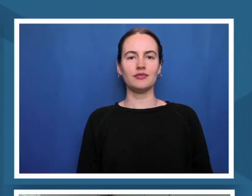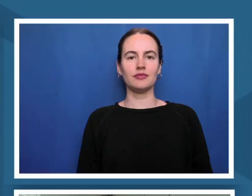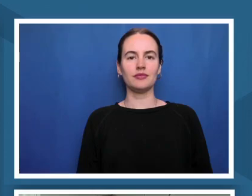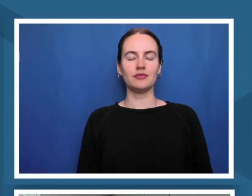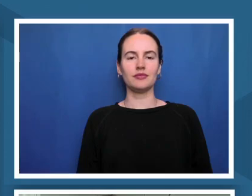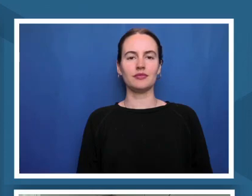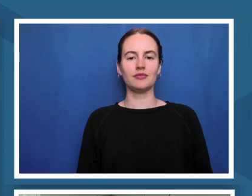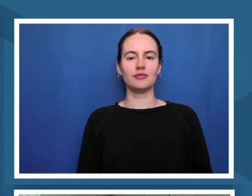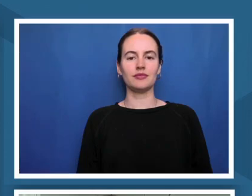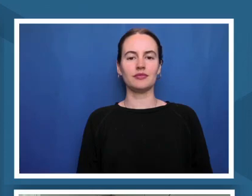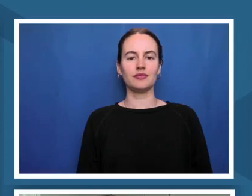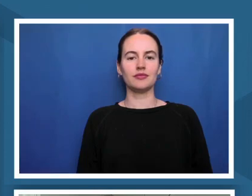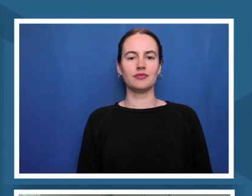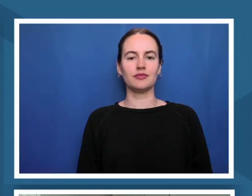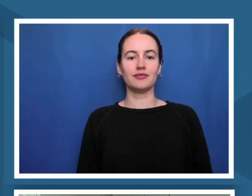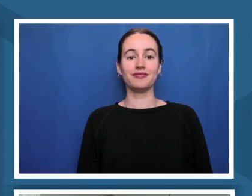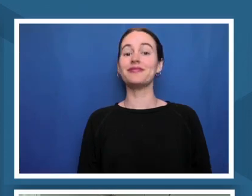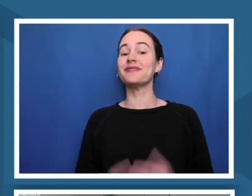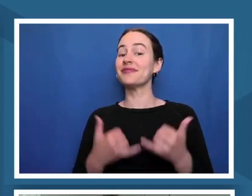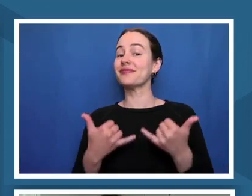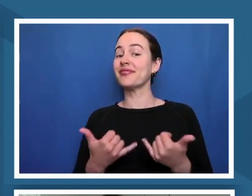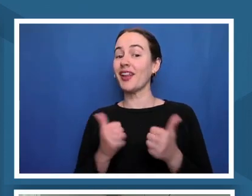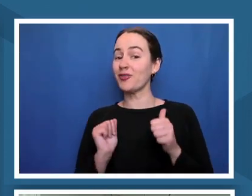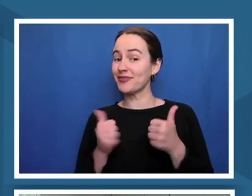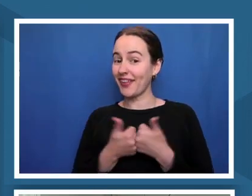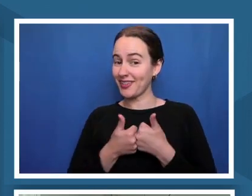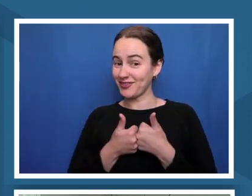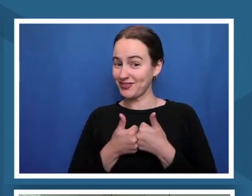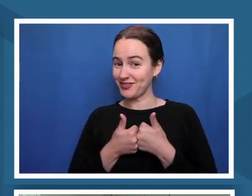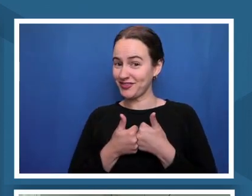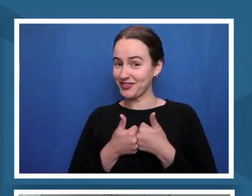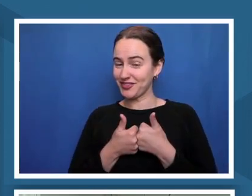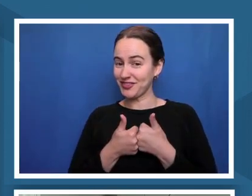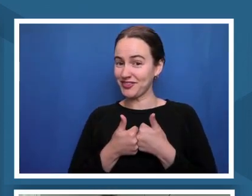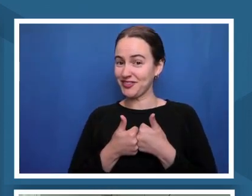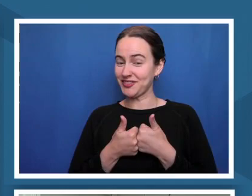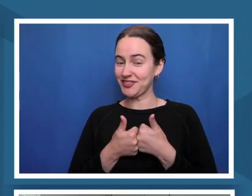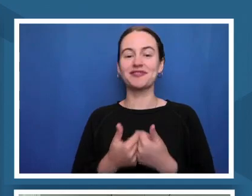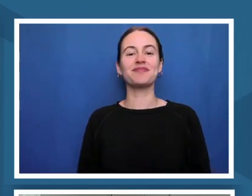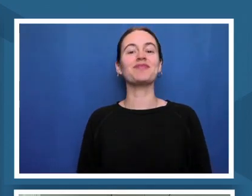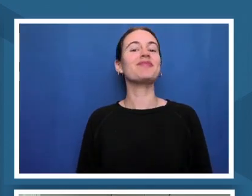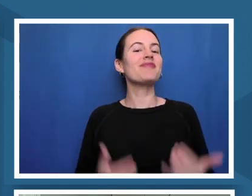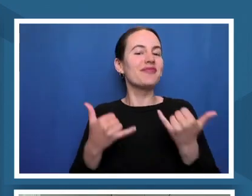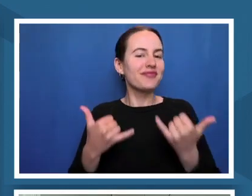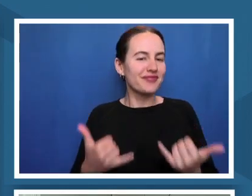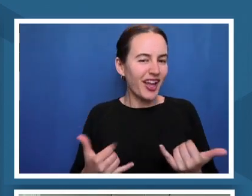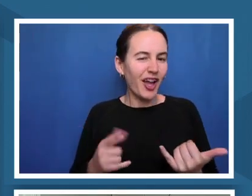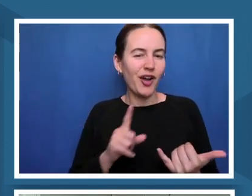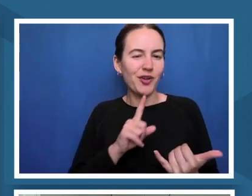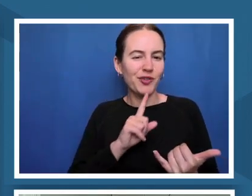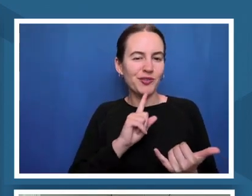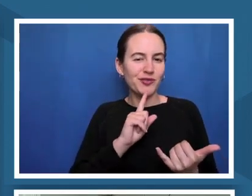here is the challenge this is the part where we started to